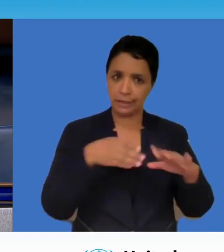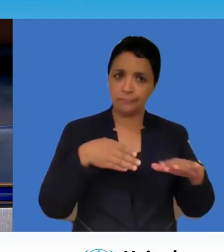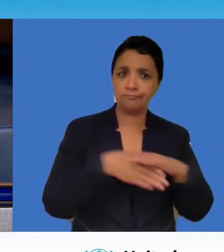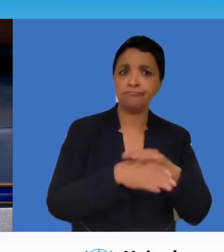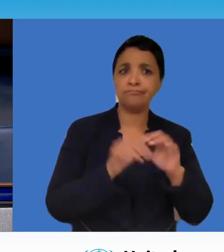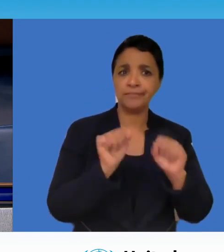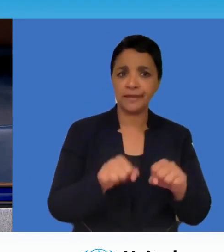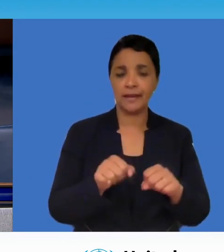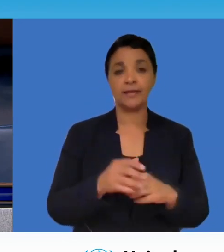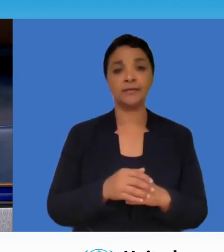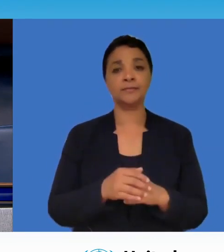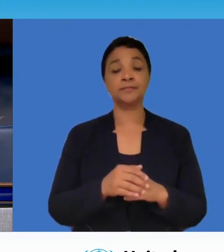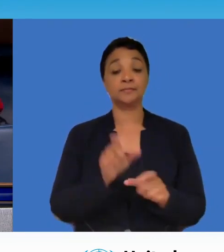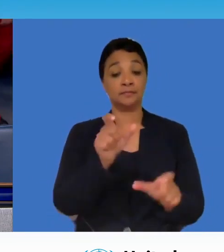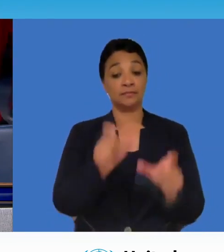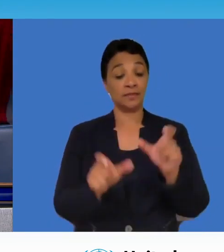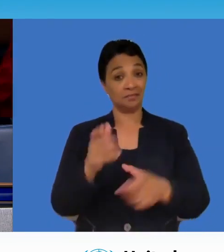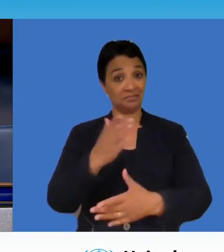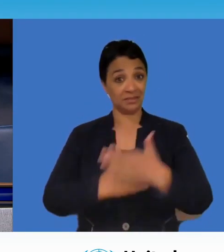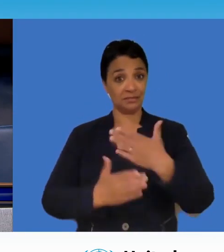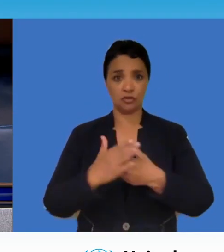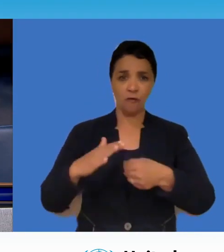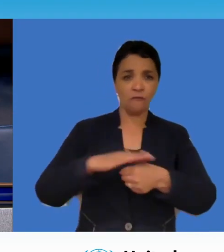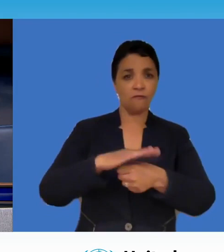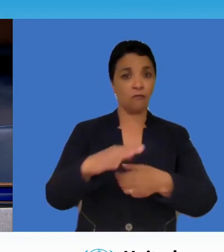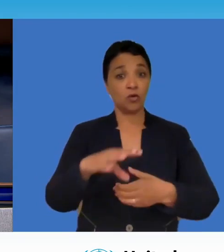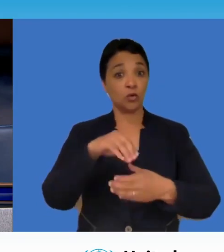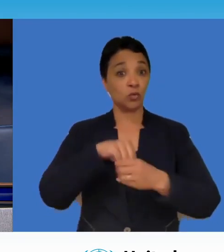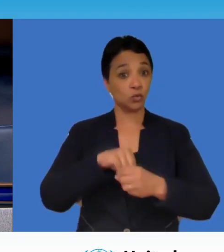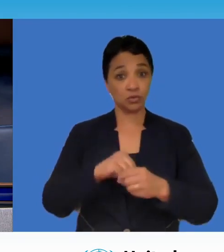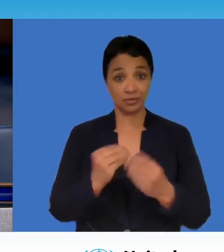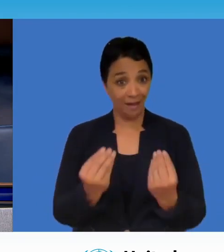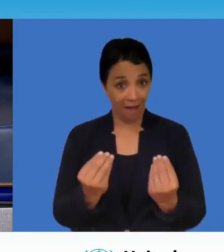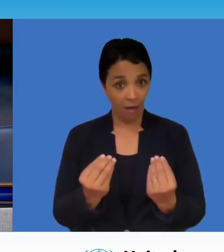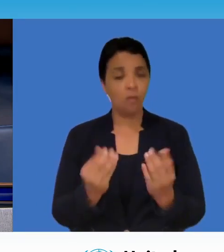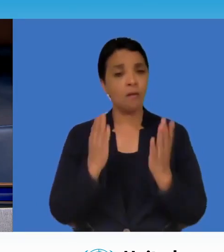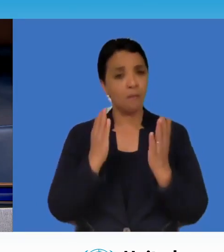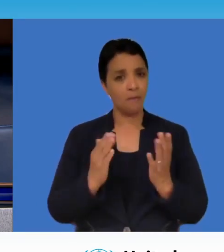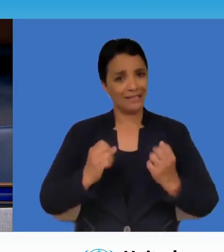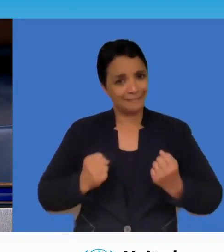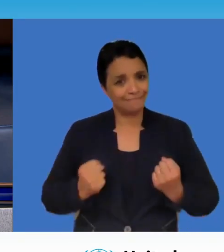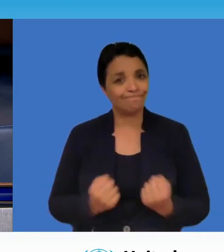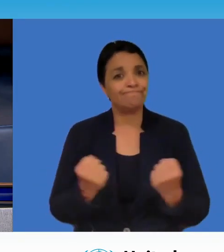with disabilities fa tangible efforts and actions are to be undertaken at the national